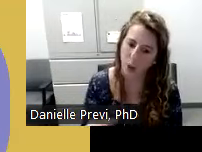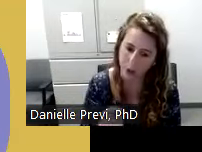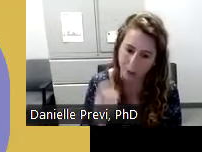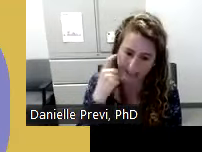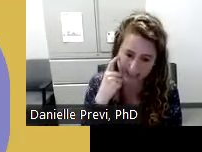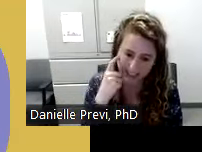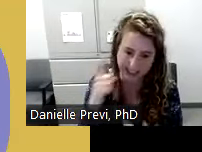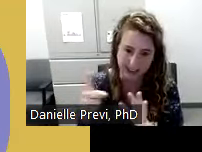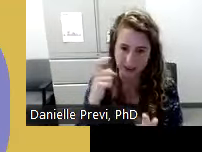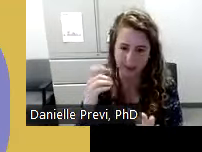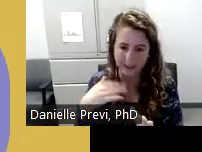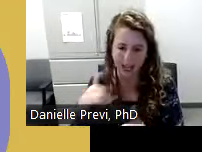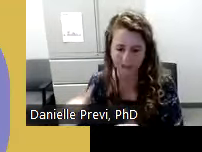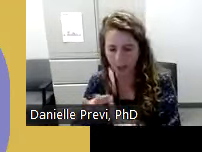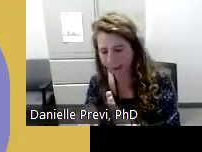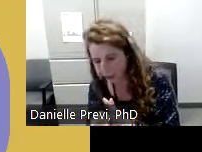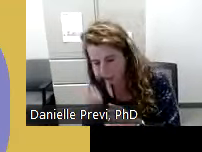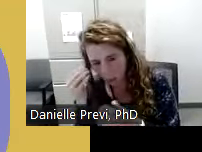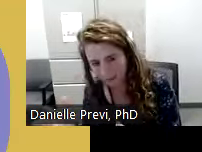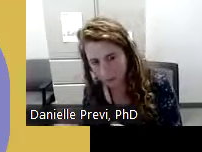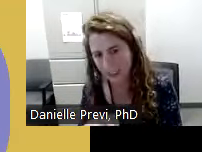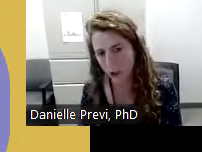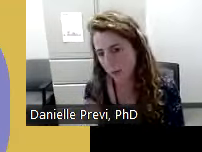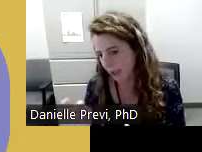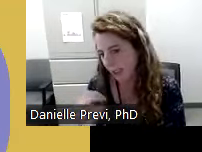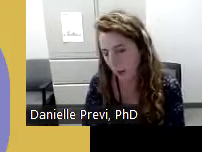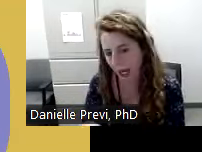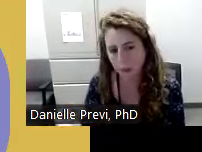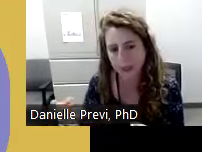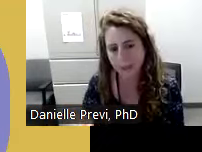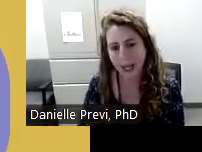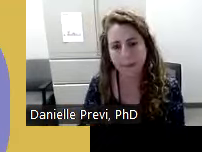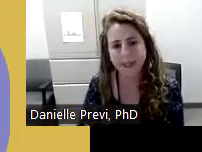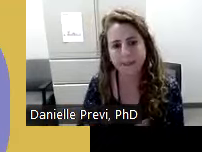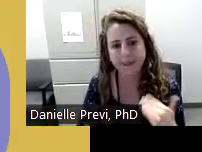intervals. I personally prefer one interpreter because they typically have the institutional